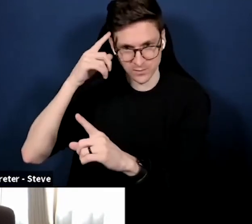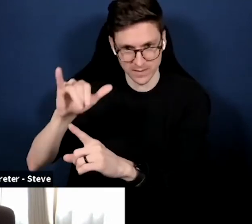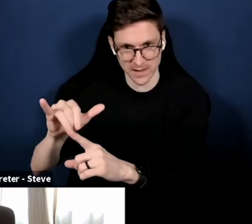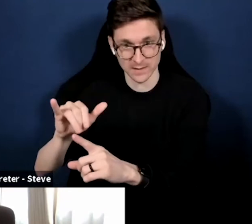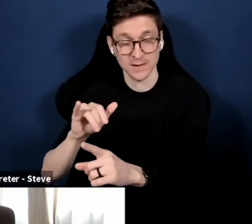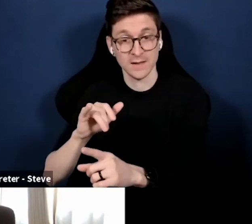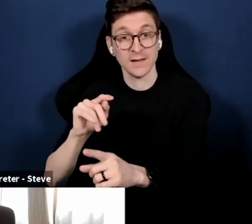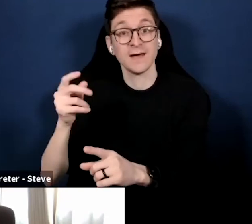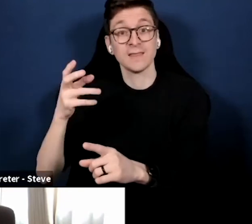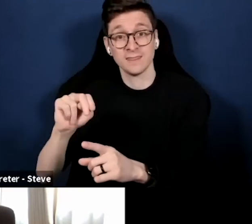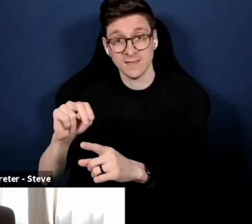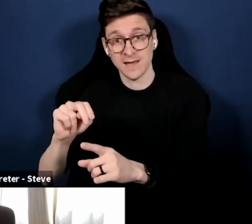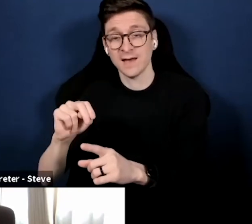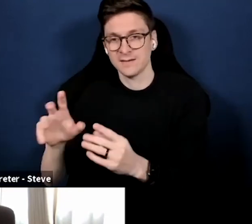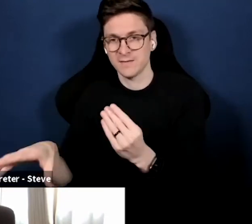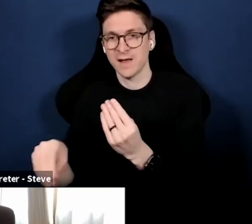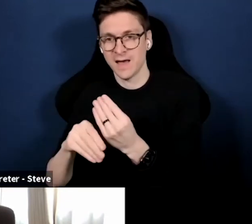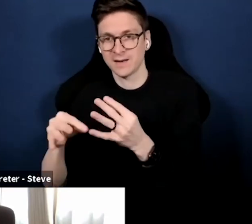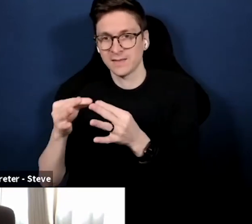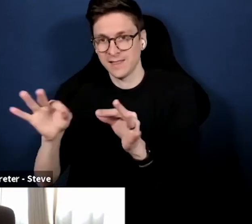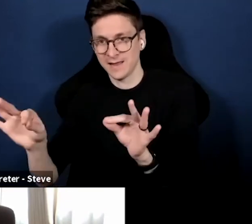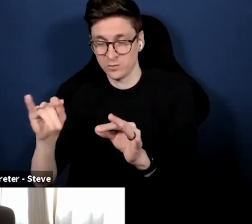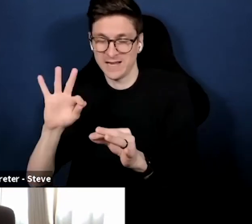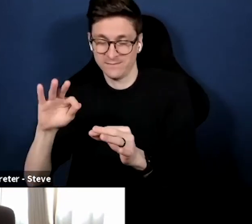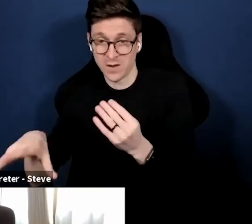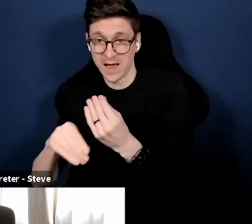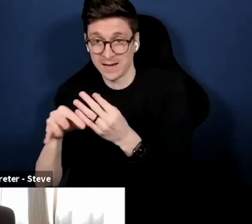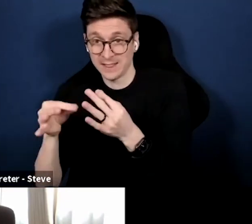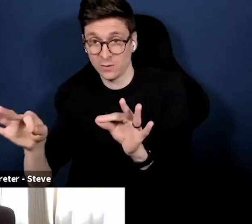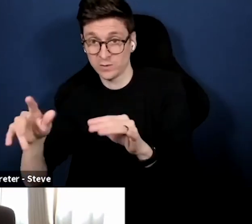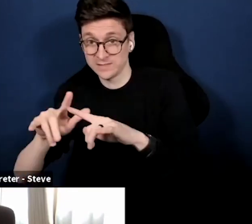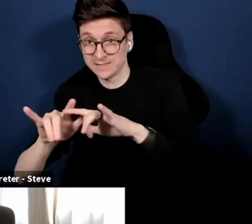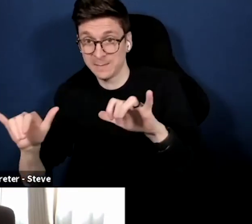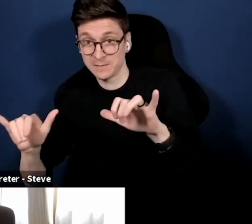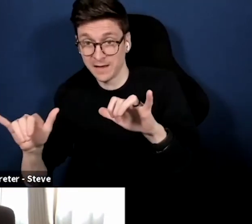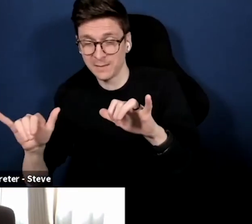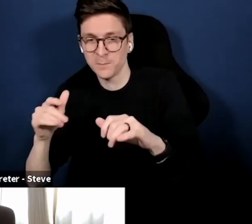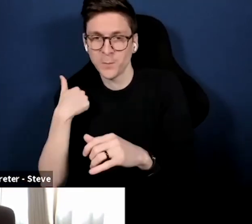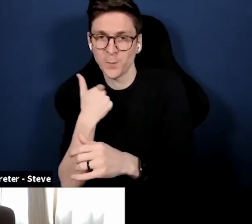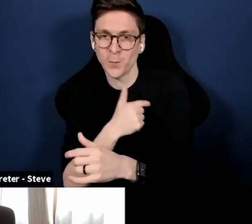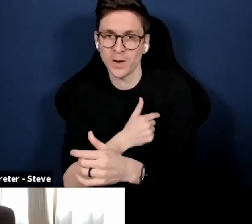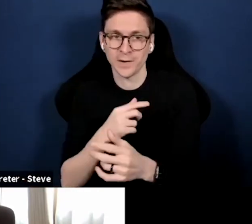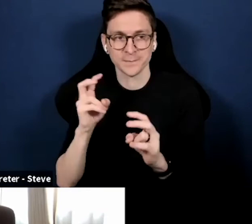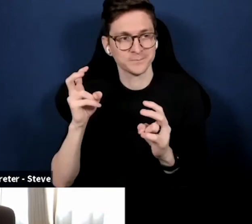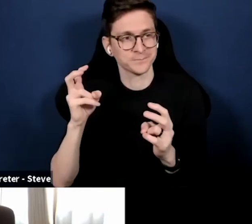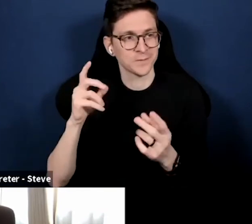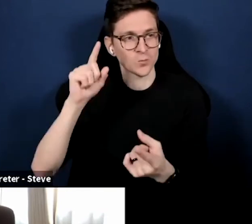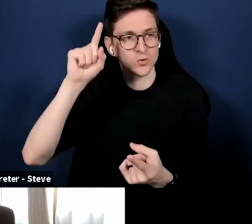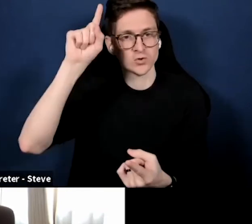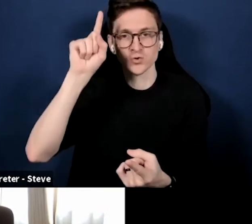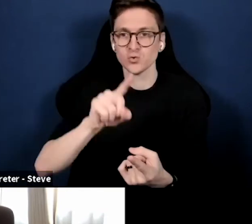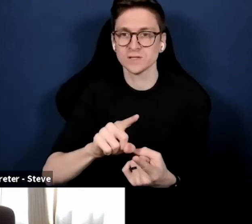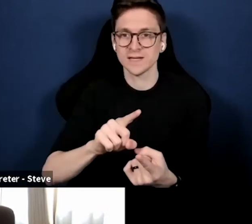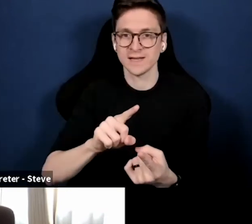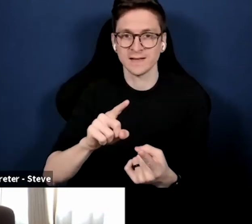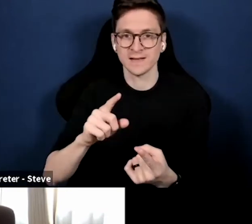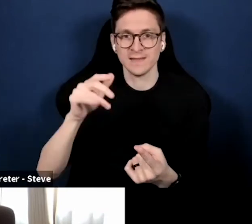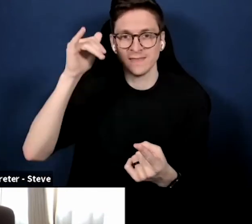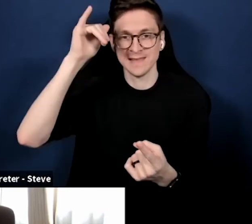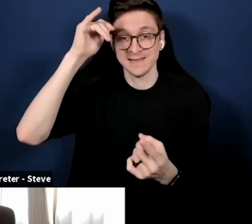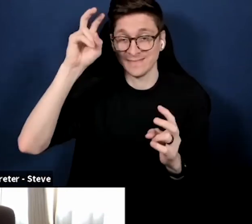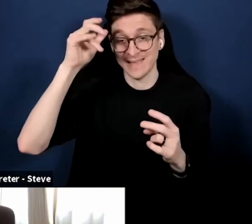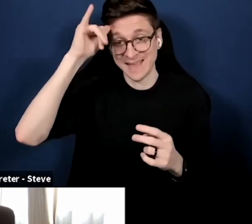that same time then you're basically reducing the sort of infinite number of combinations down to a